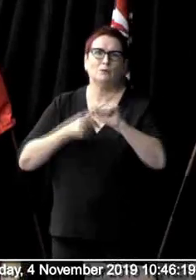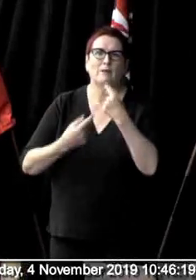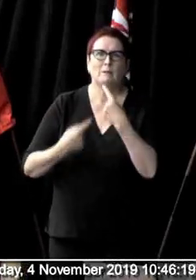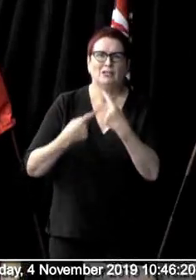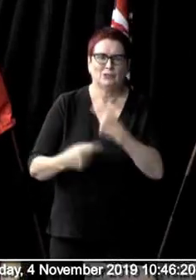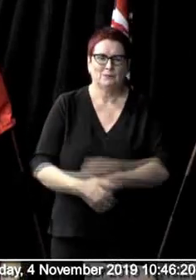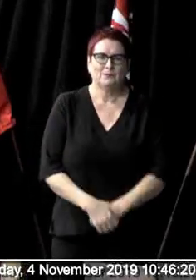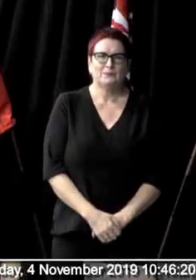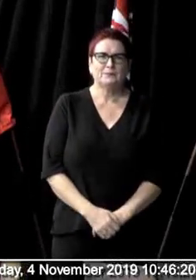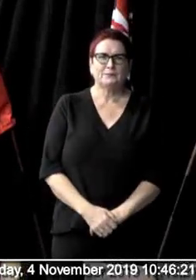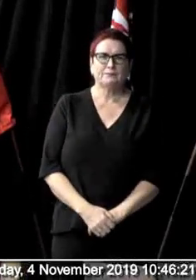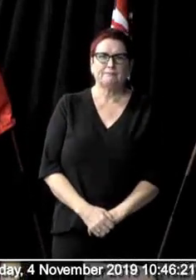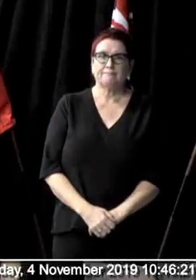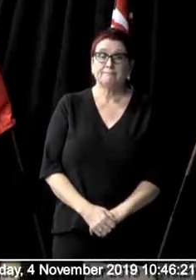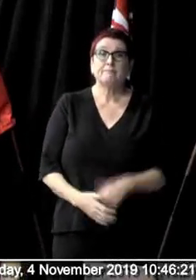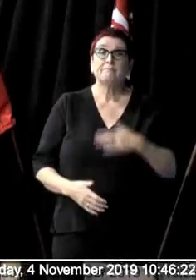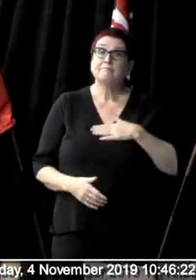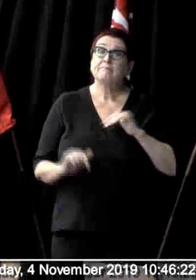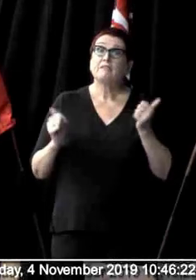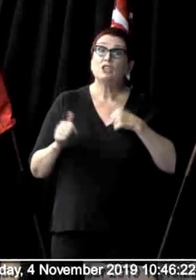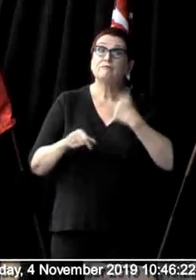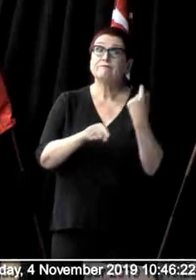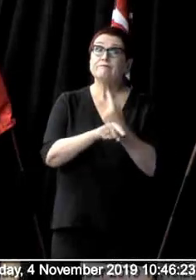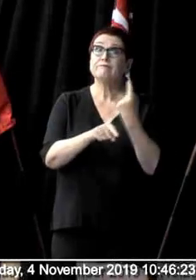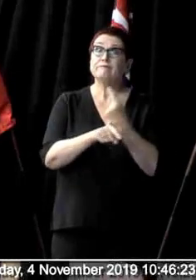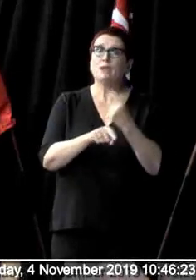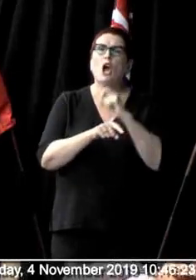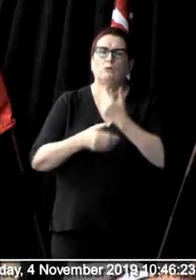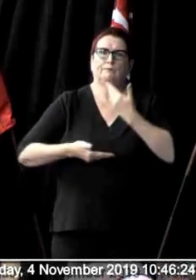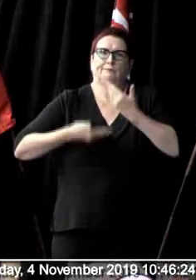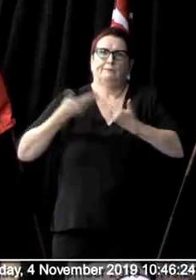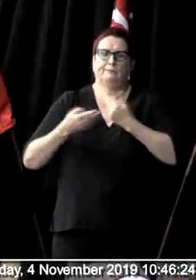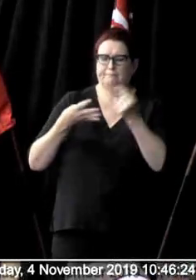At the end of these opening remarks I will set out some of the methods of information